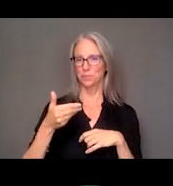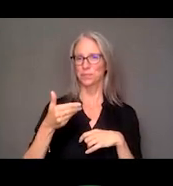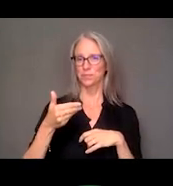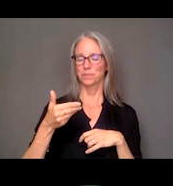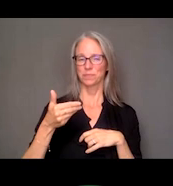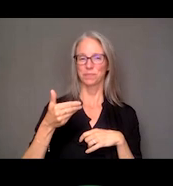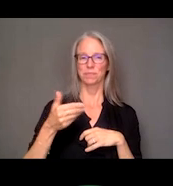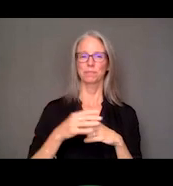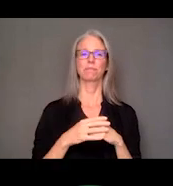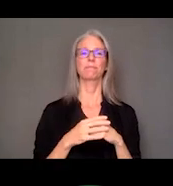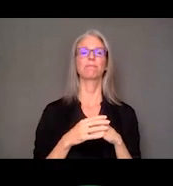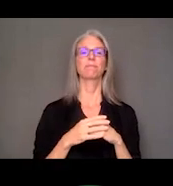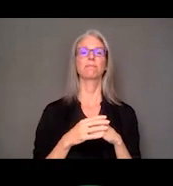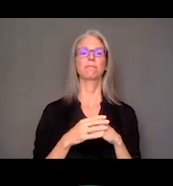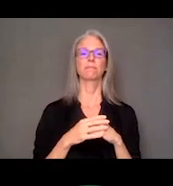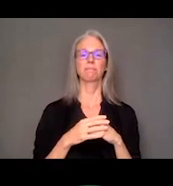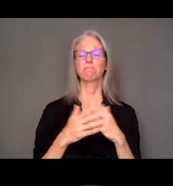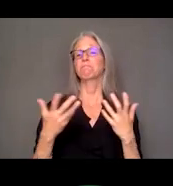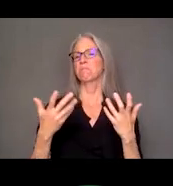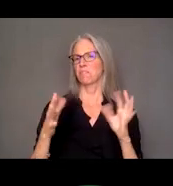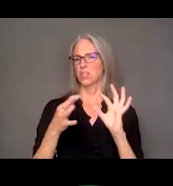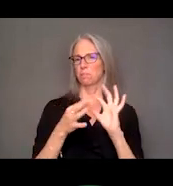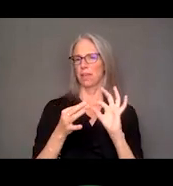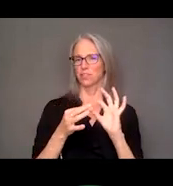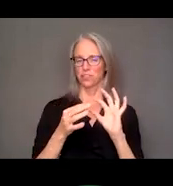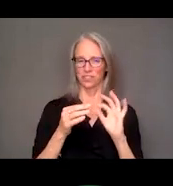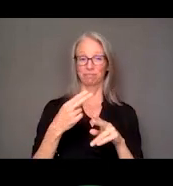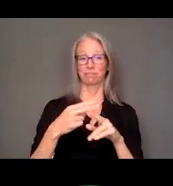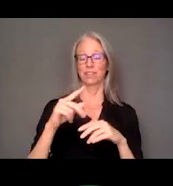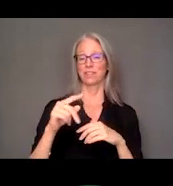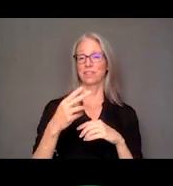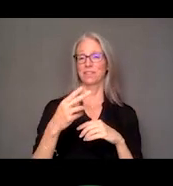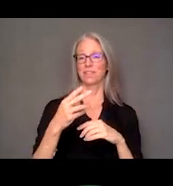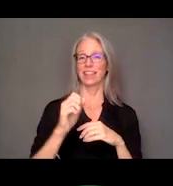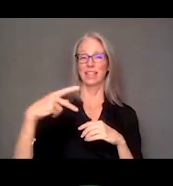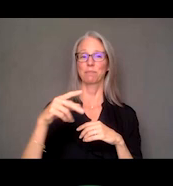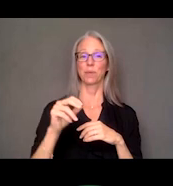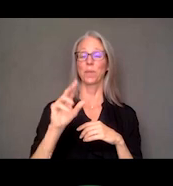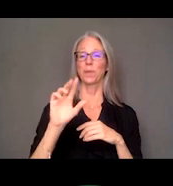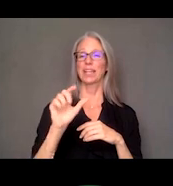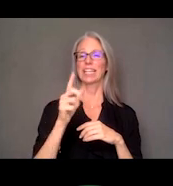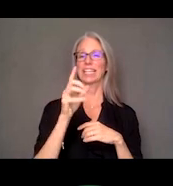As I said earlier, I'm Philip Ollimi. I'm the founder of Carthus, which is a unique outdoor wheelchair company.